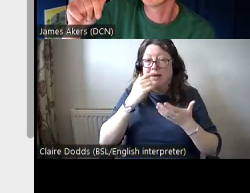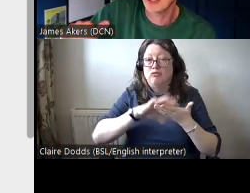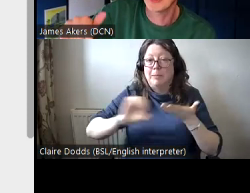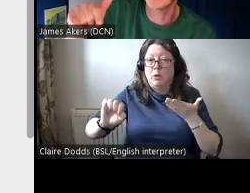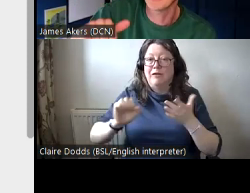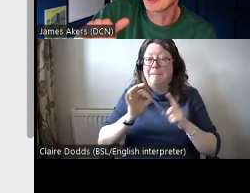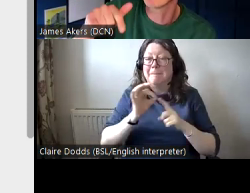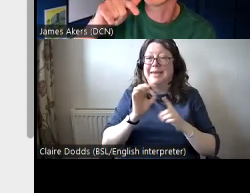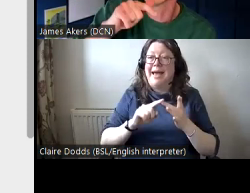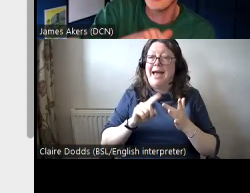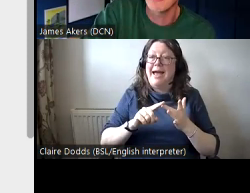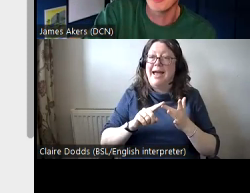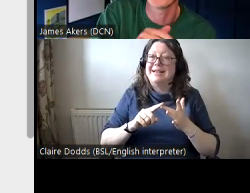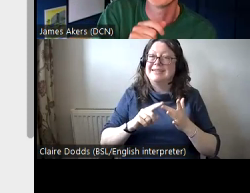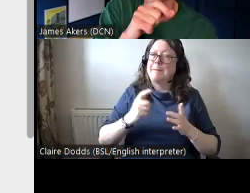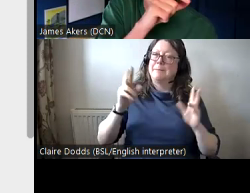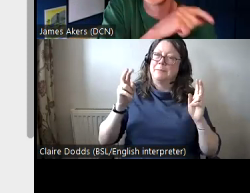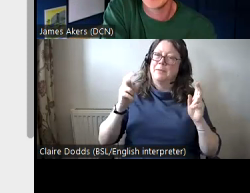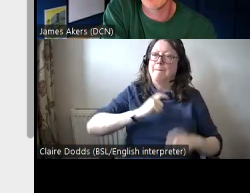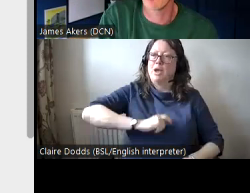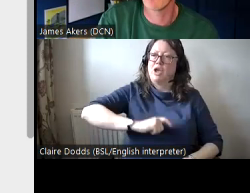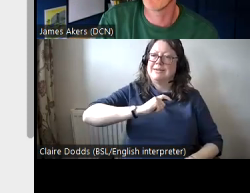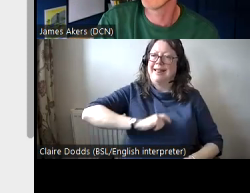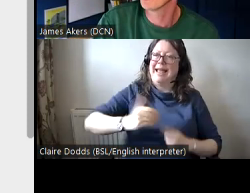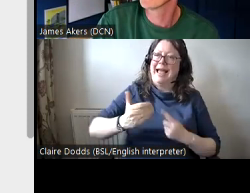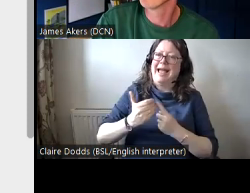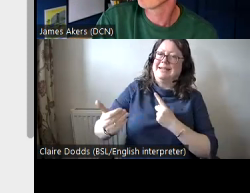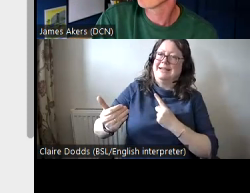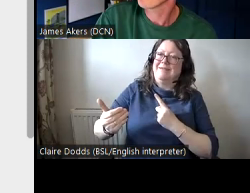personally identifiable information from your reports.